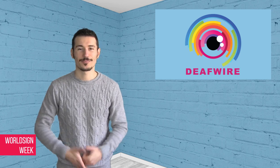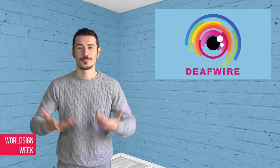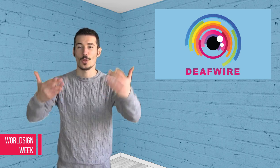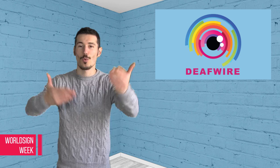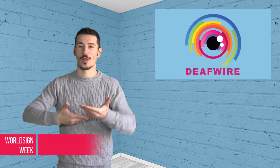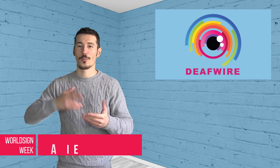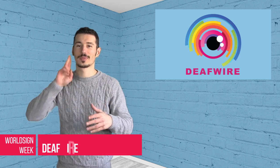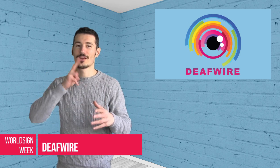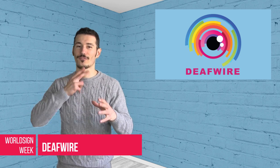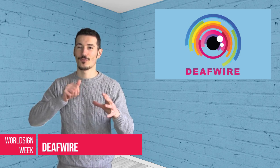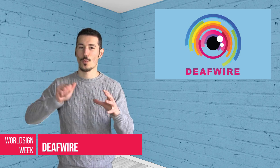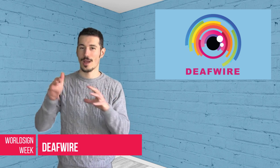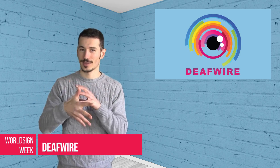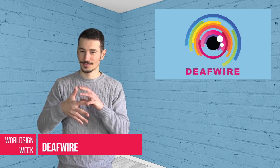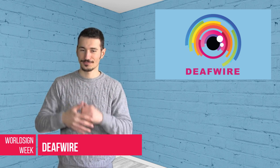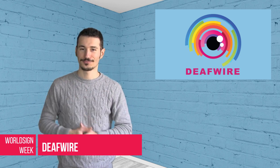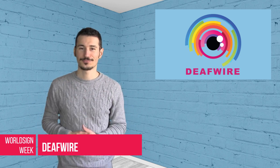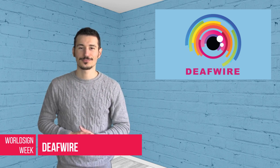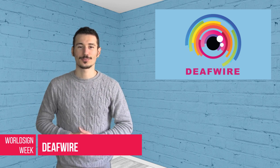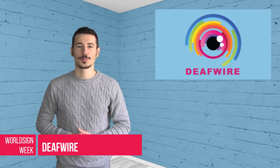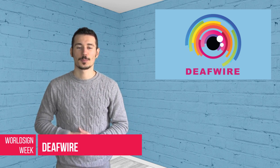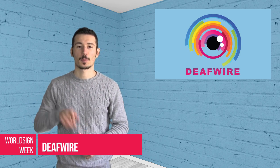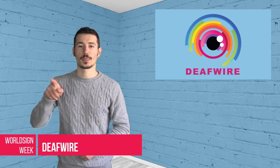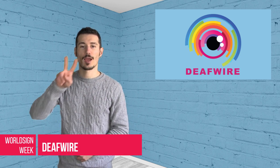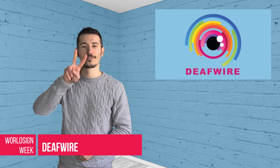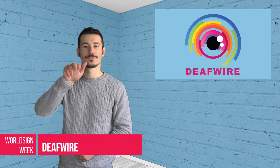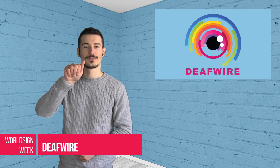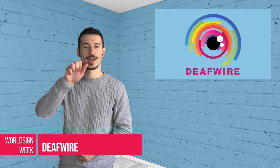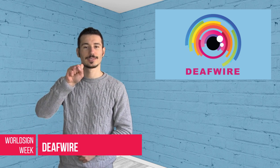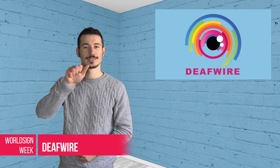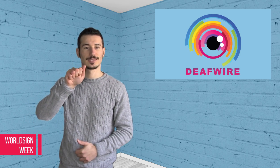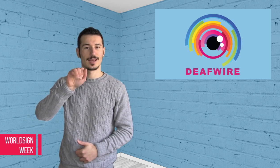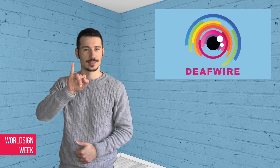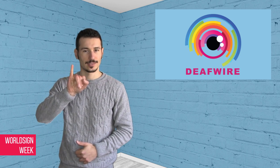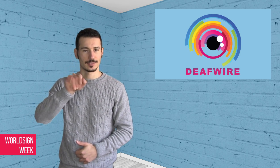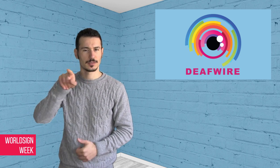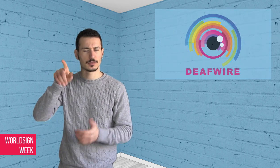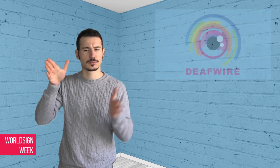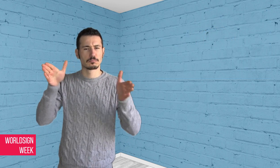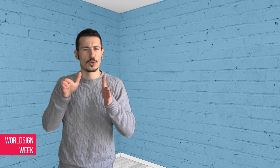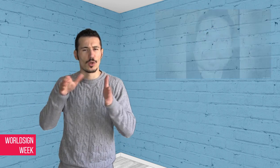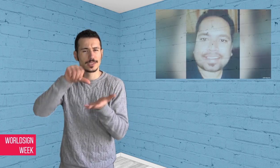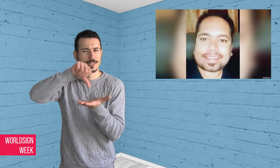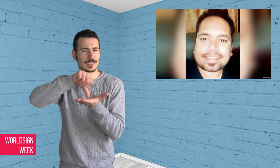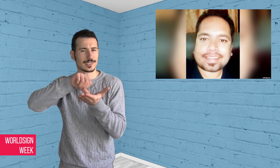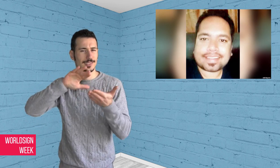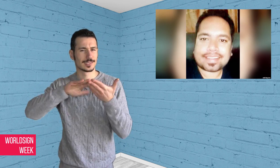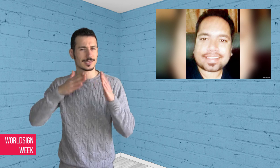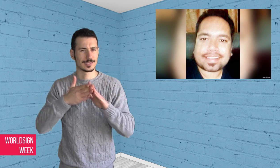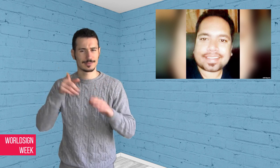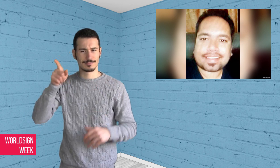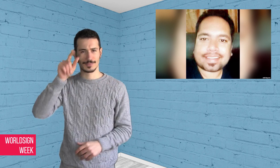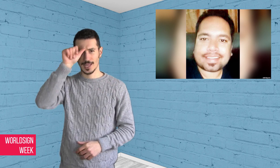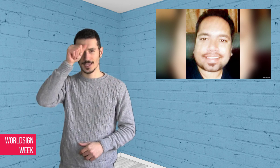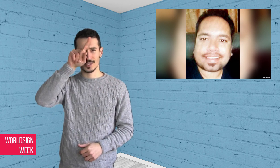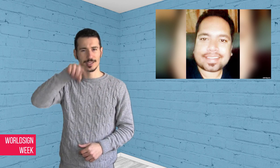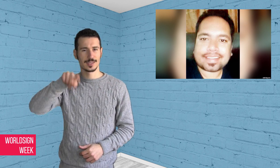Alessio: In Vasai, a small town in western